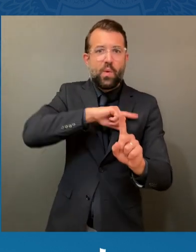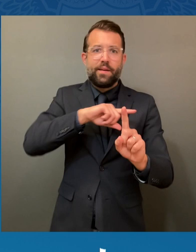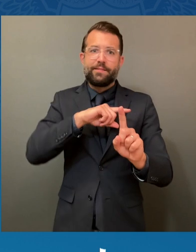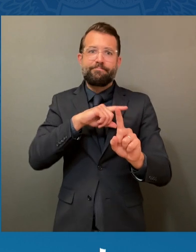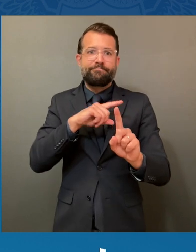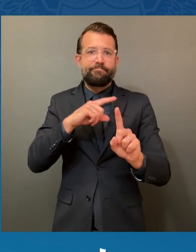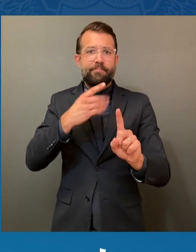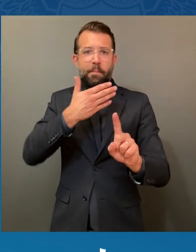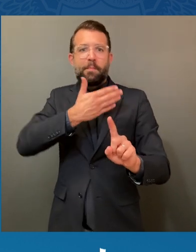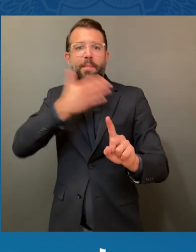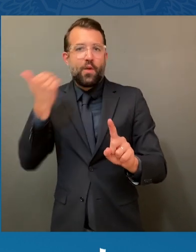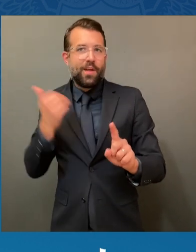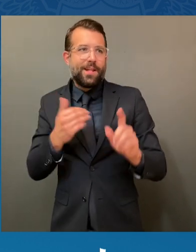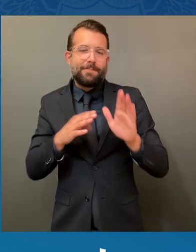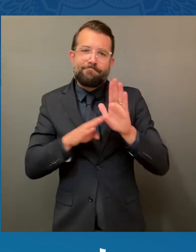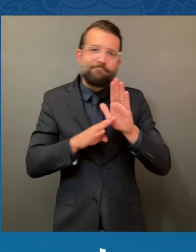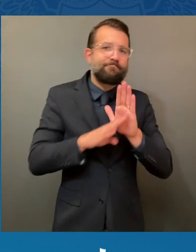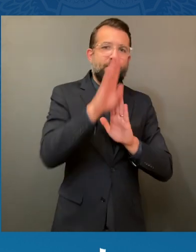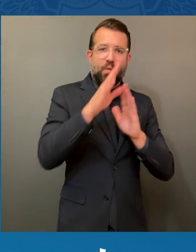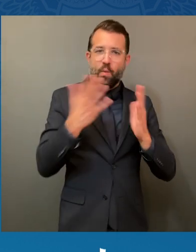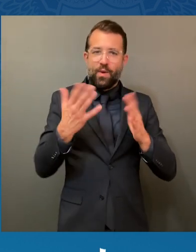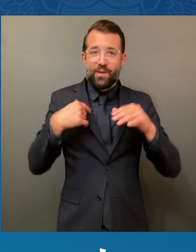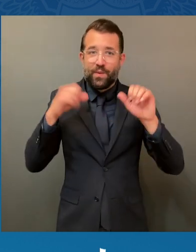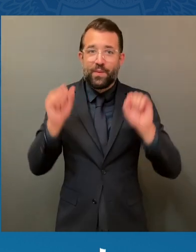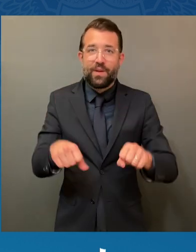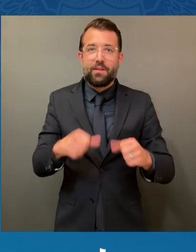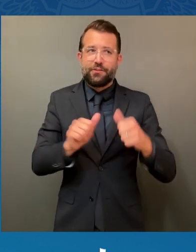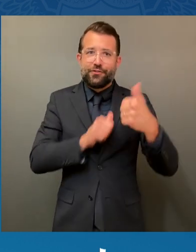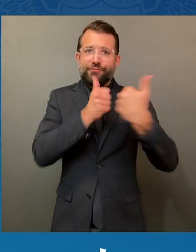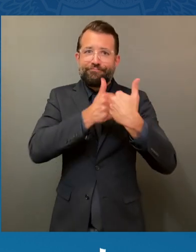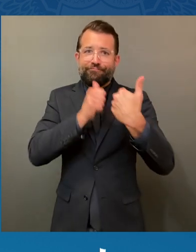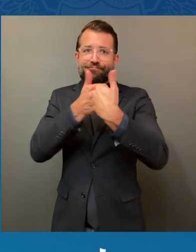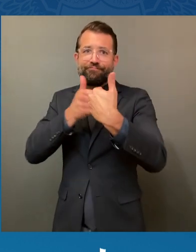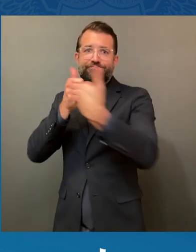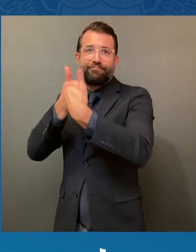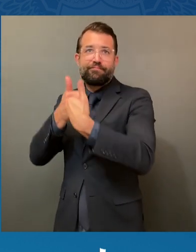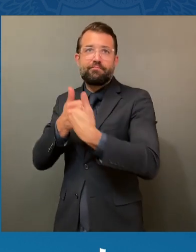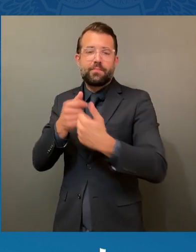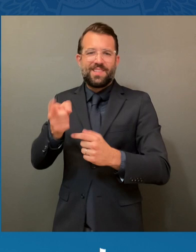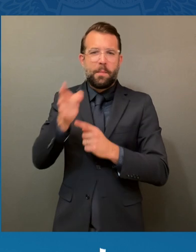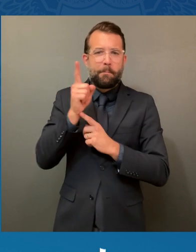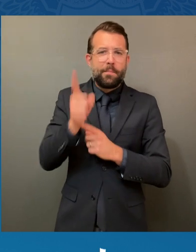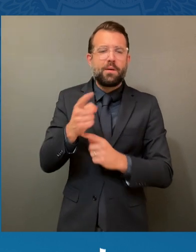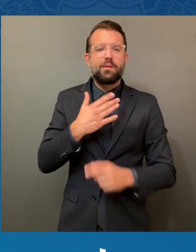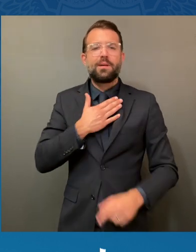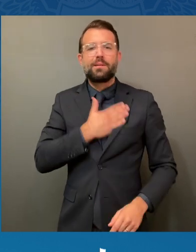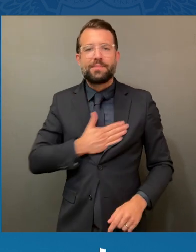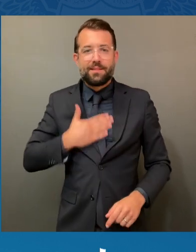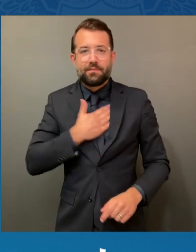So, in these moments that challenge us, let us stand together, shoulder to shoulder,